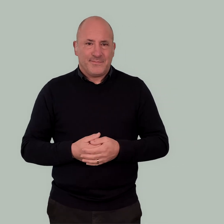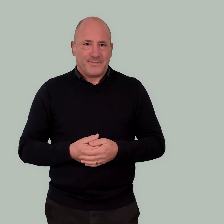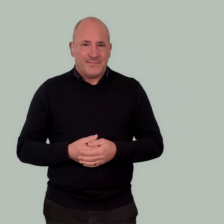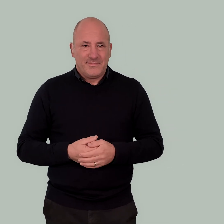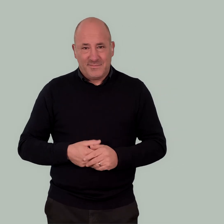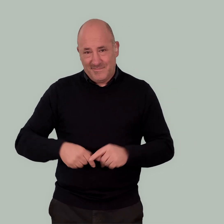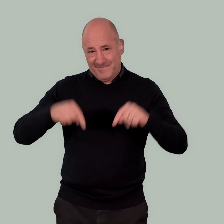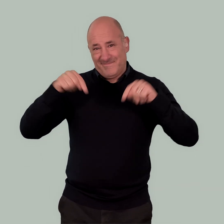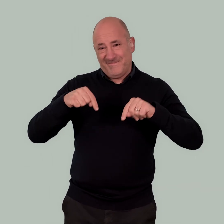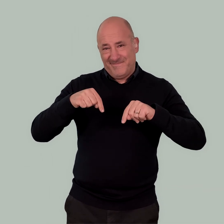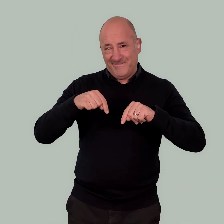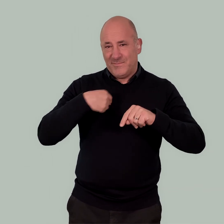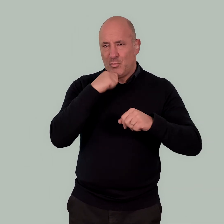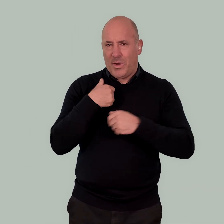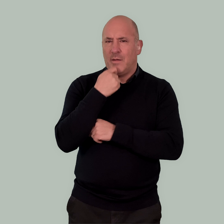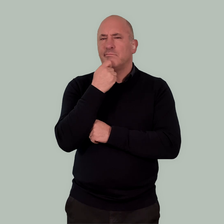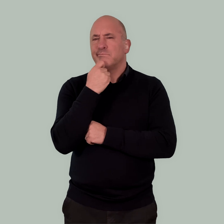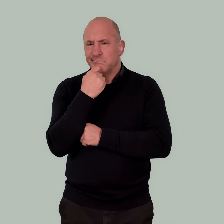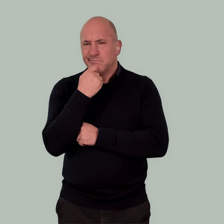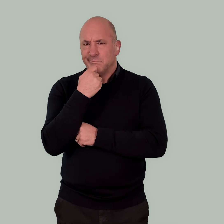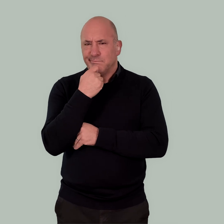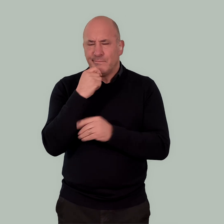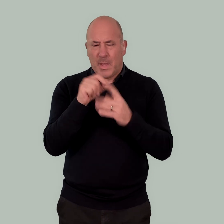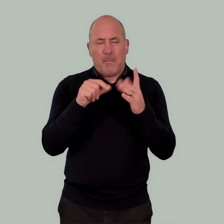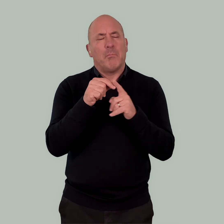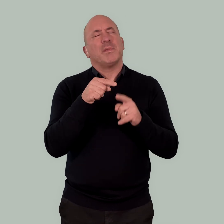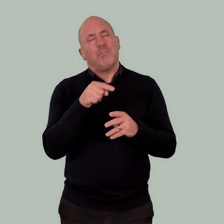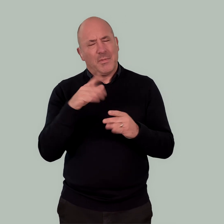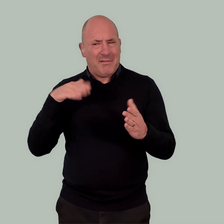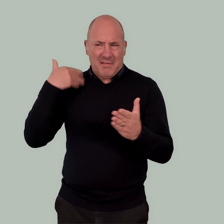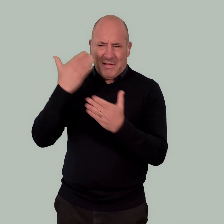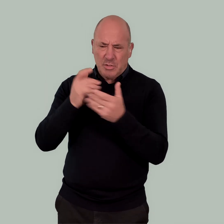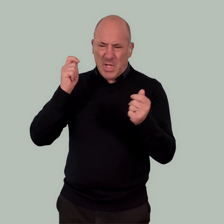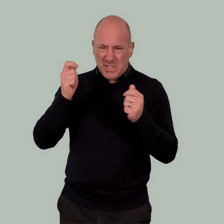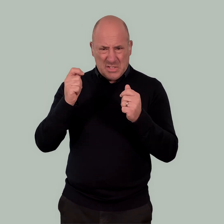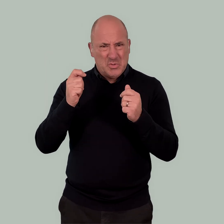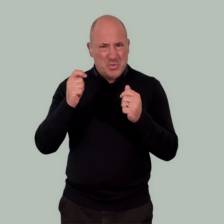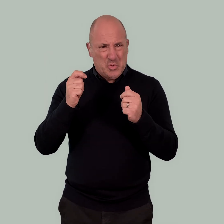Through this theme the review will consider what changes